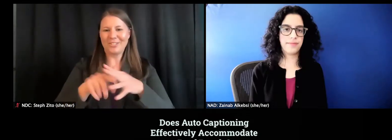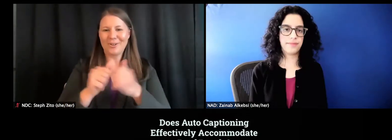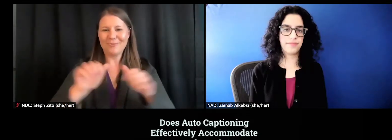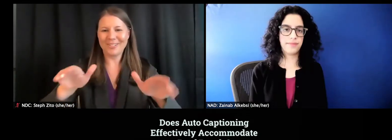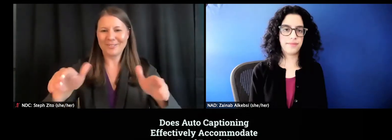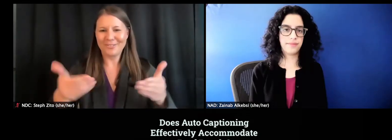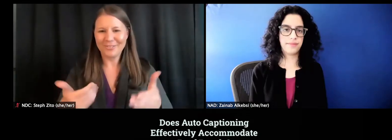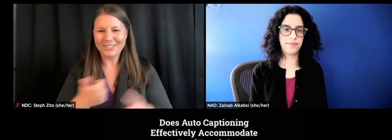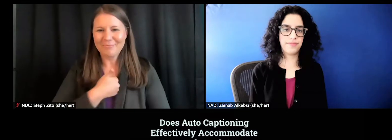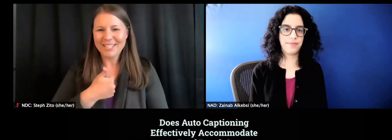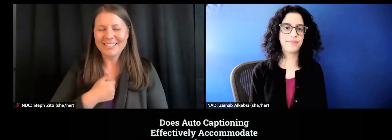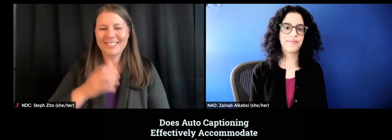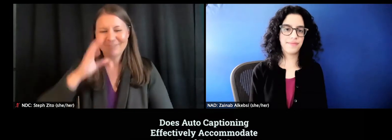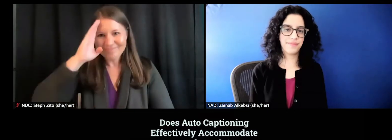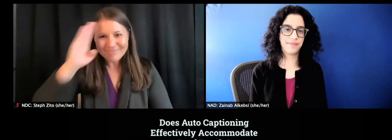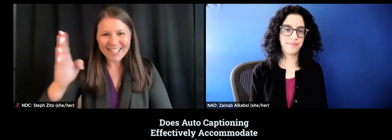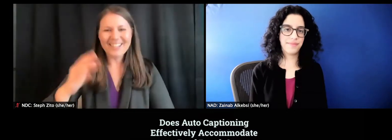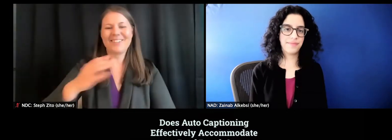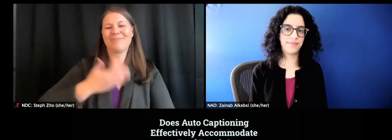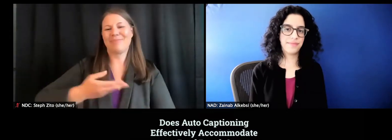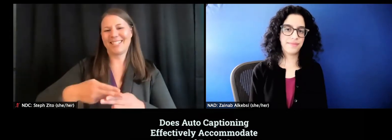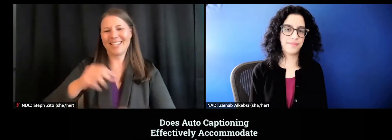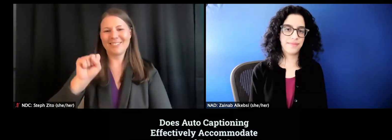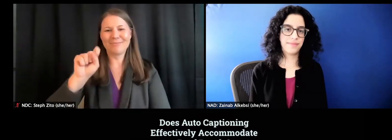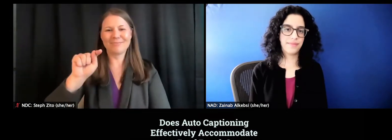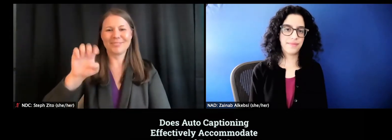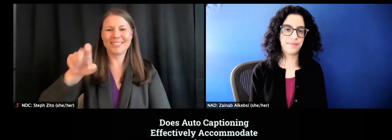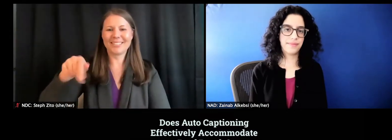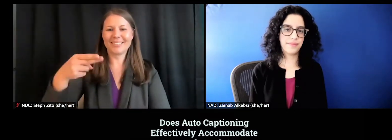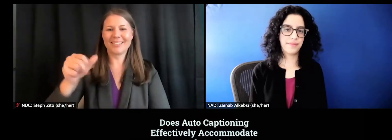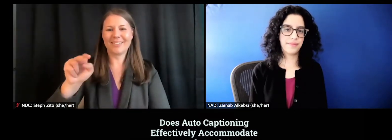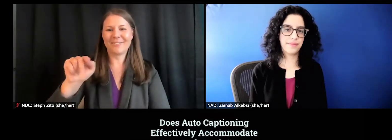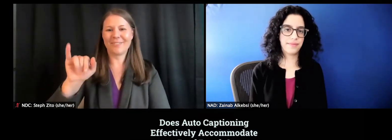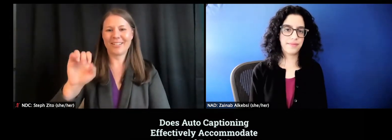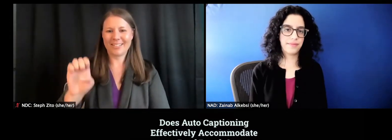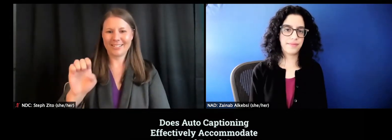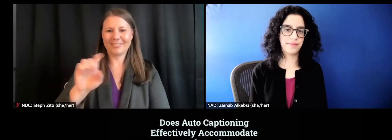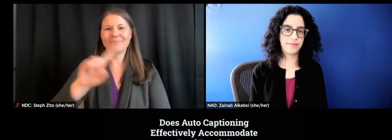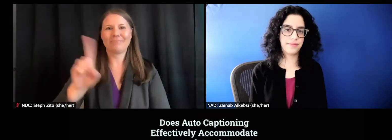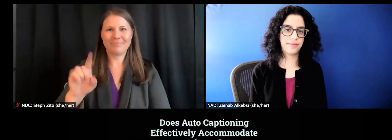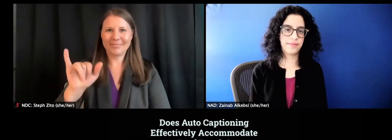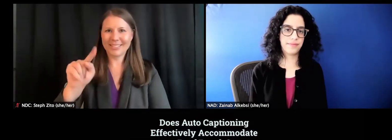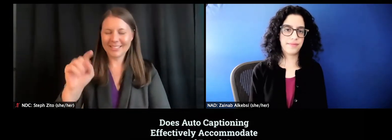I will go ahead and start with introductions. I will start with myself. I am Stephanie Zito.